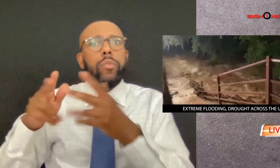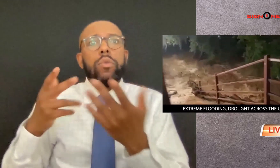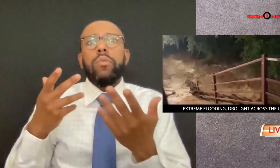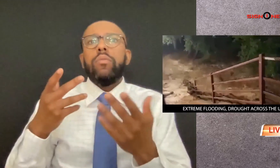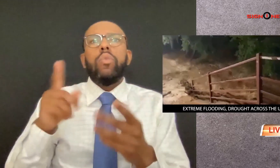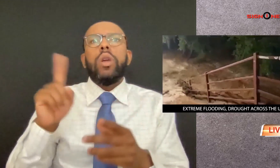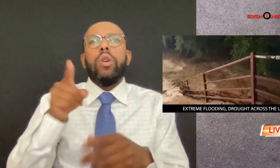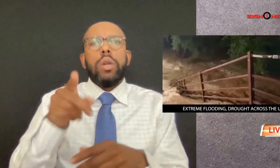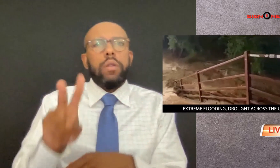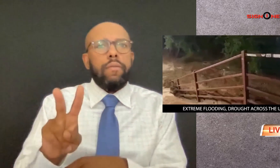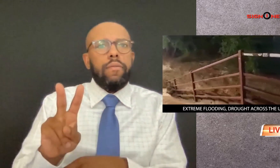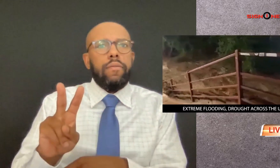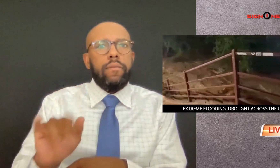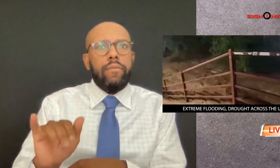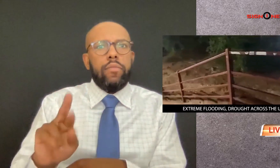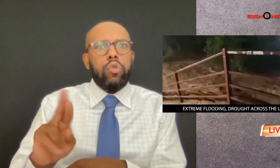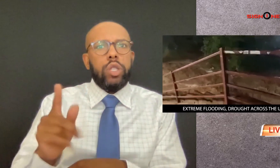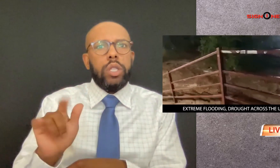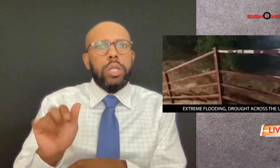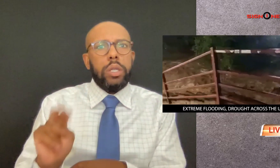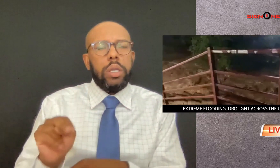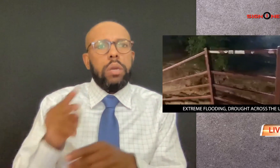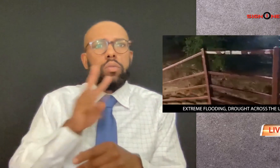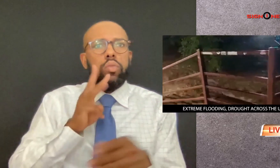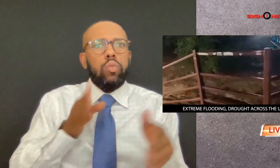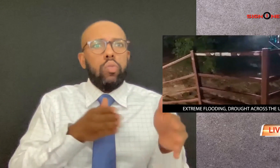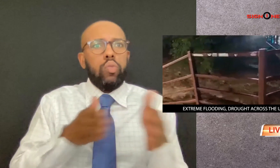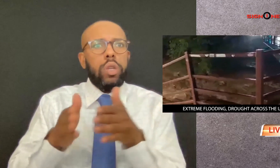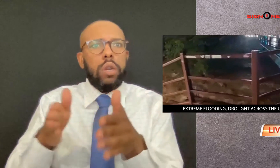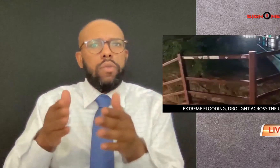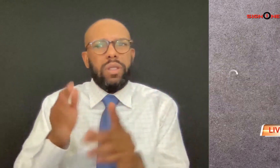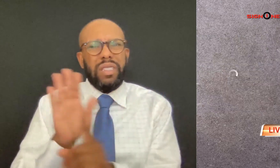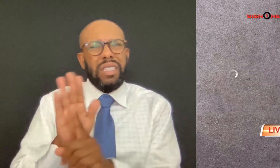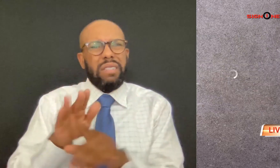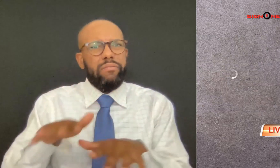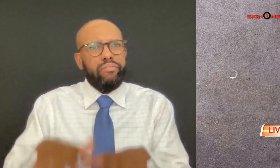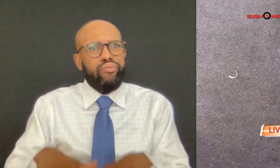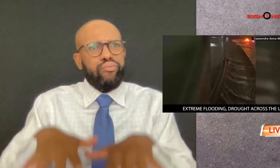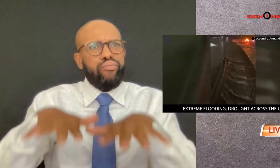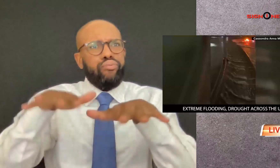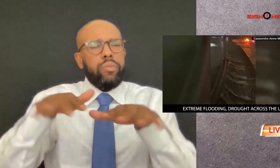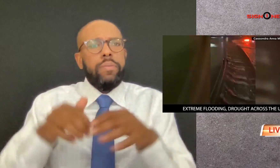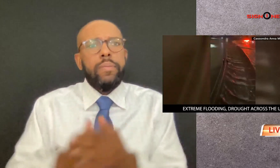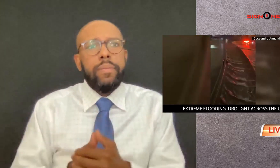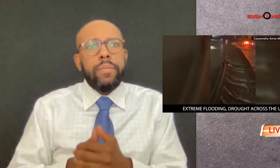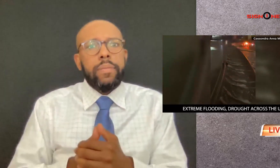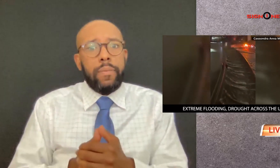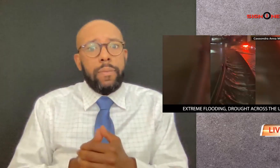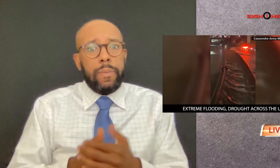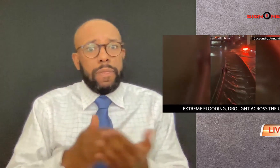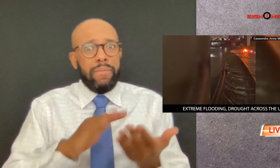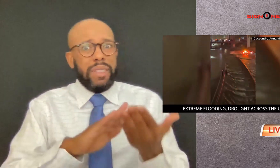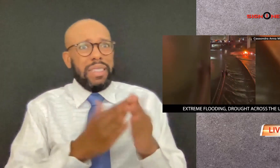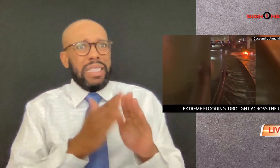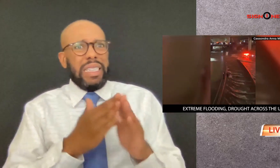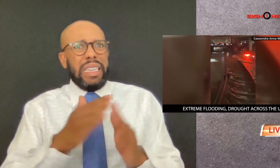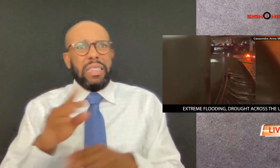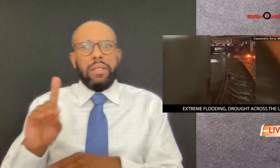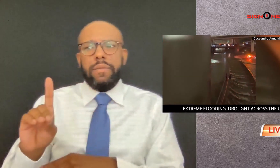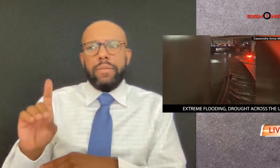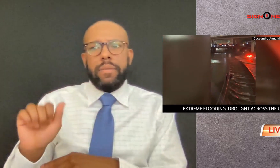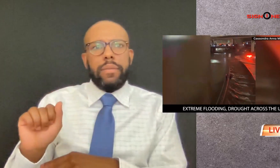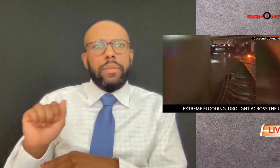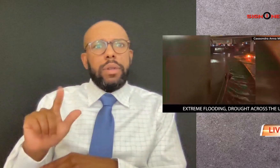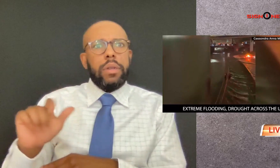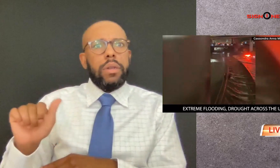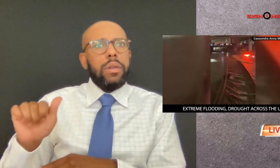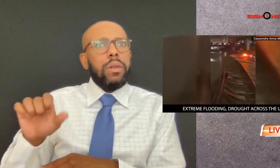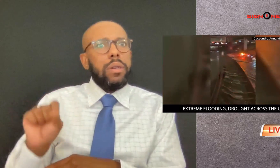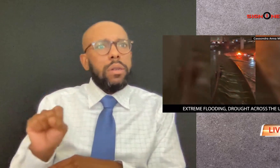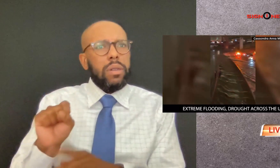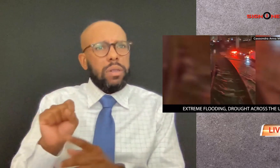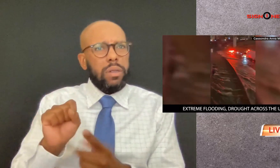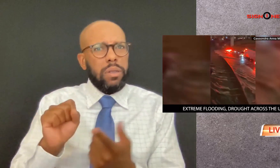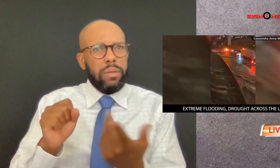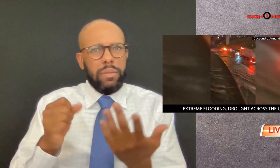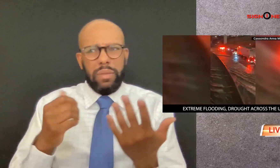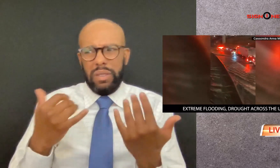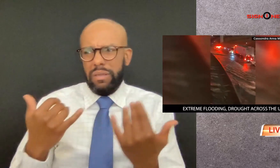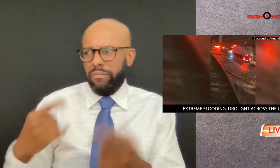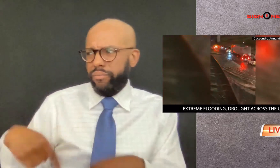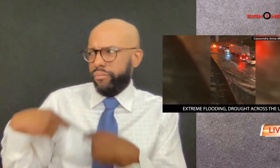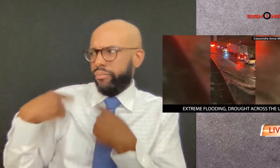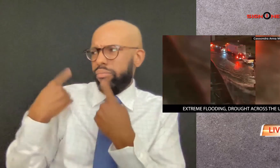by flash flooding in the Virgin River And the city of Dallas got an entire Summer's